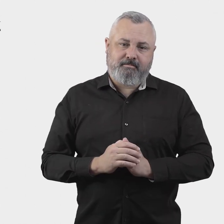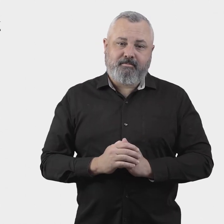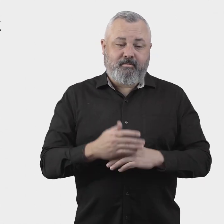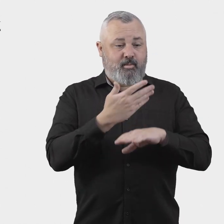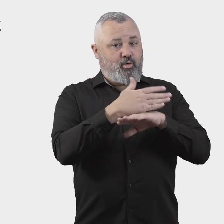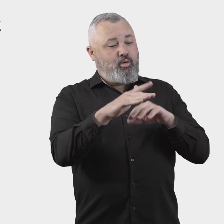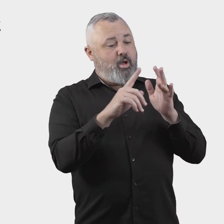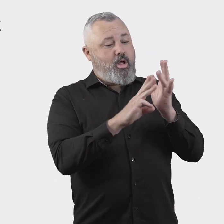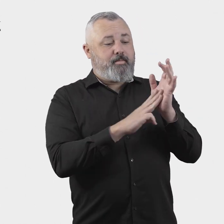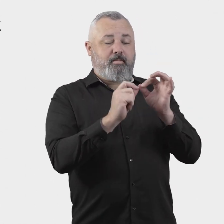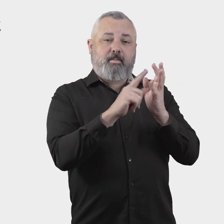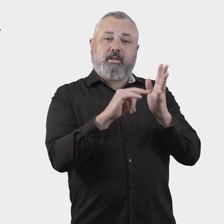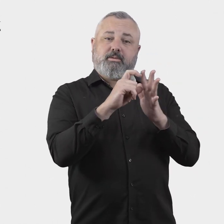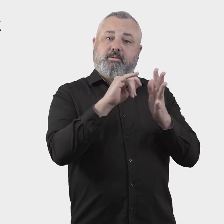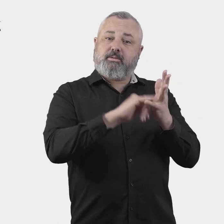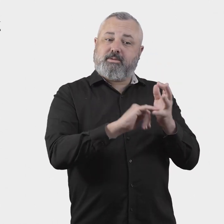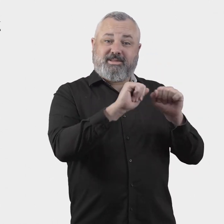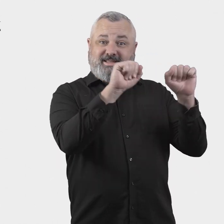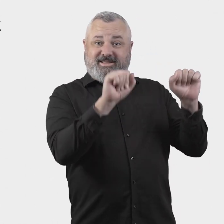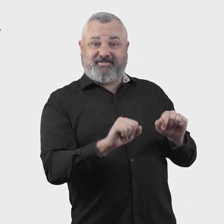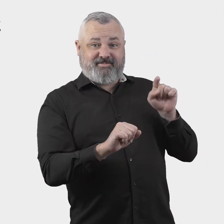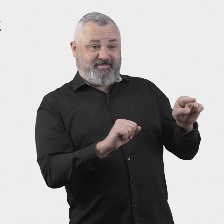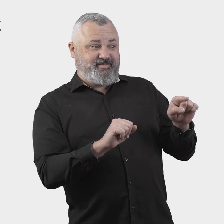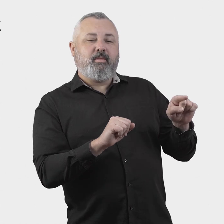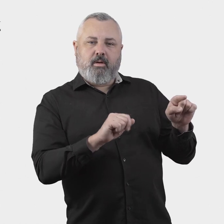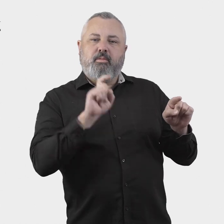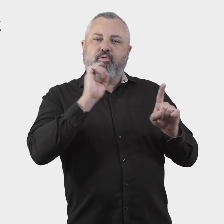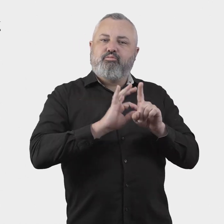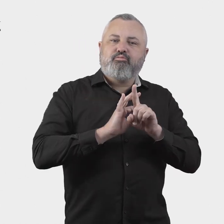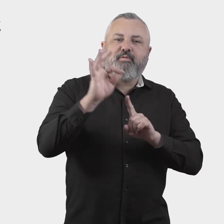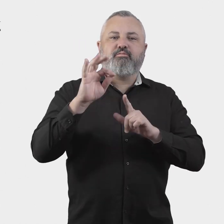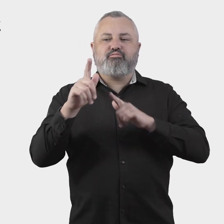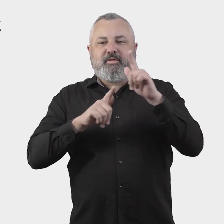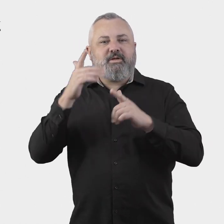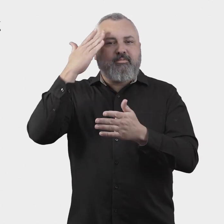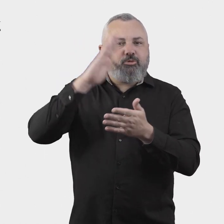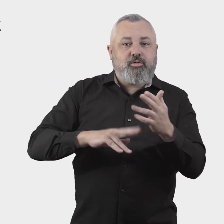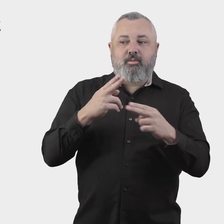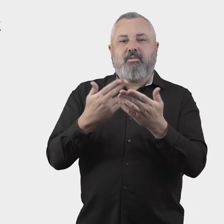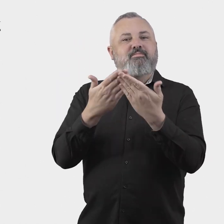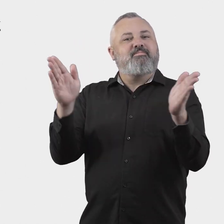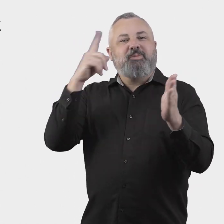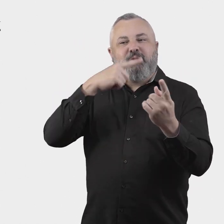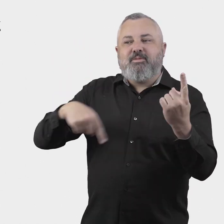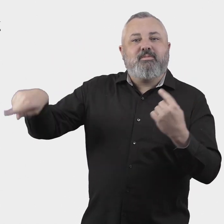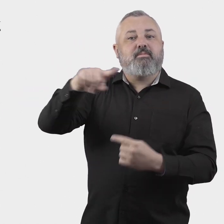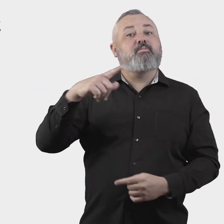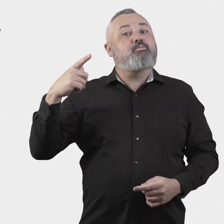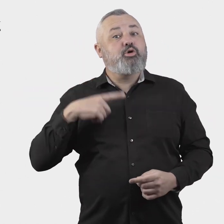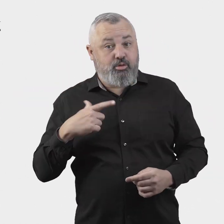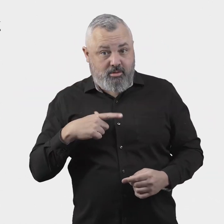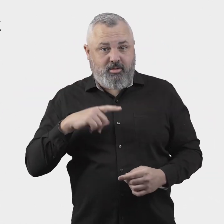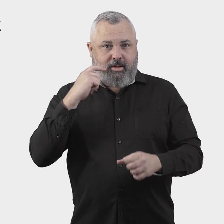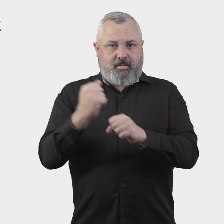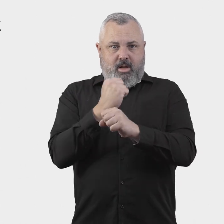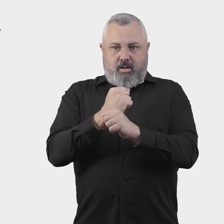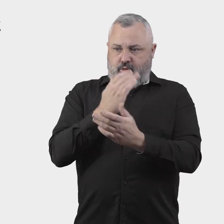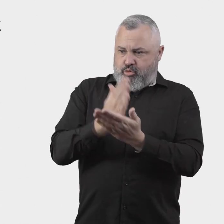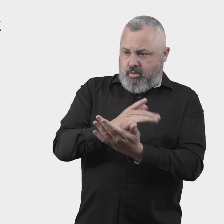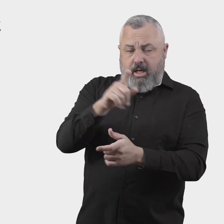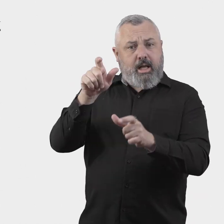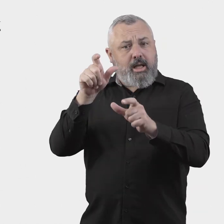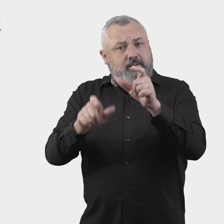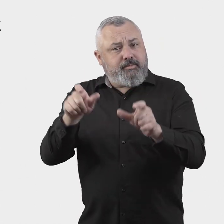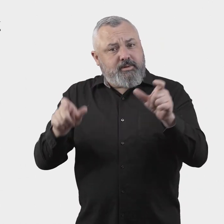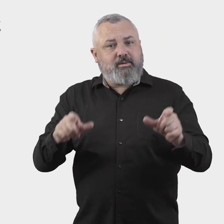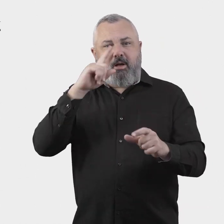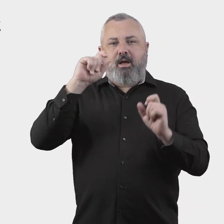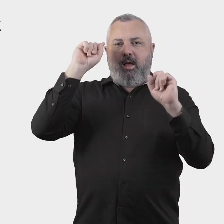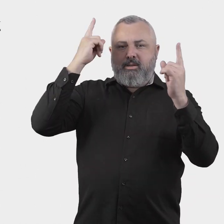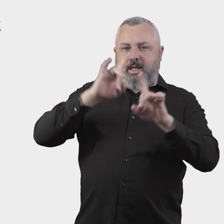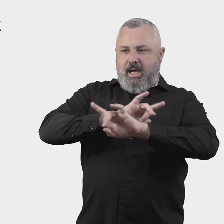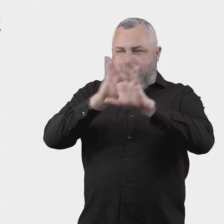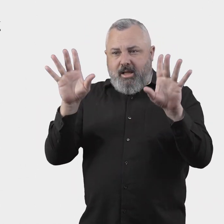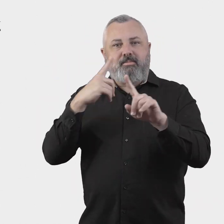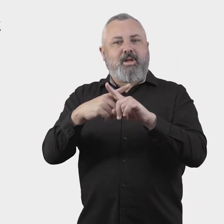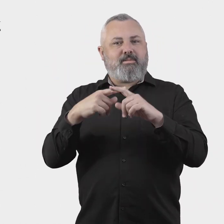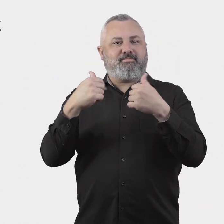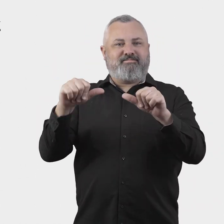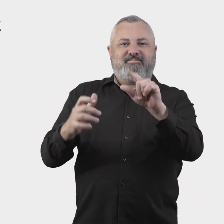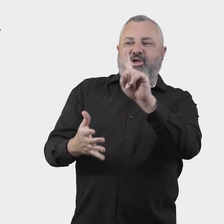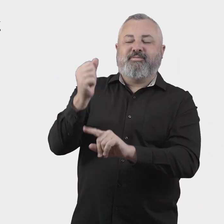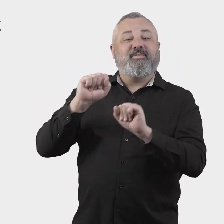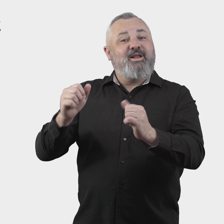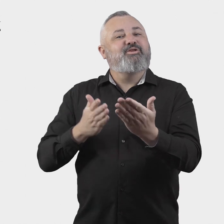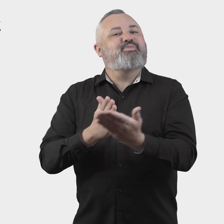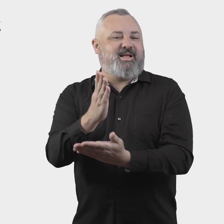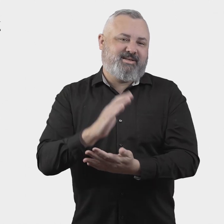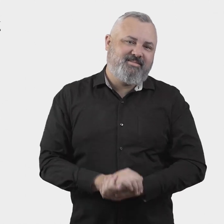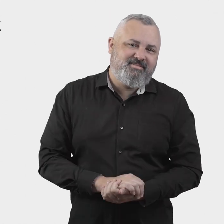The new ombuds scheme will improve outcomes for the travelling public by clarifying and upholding the rights